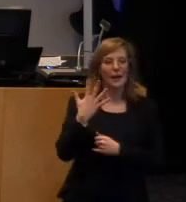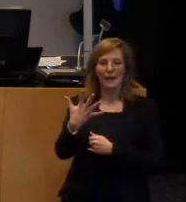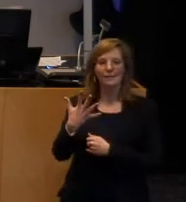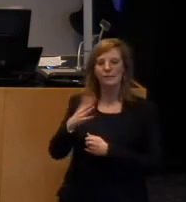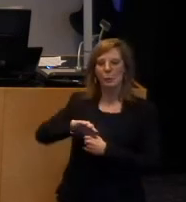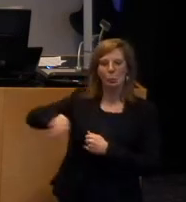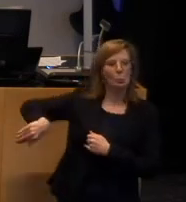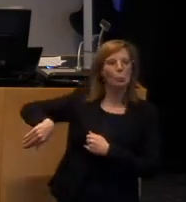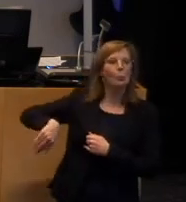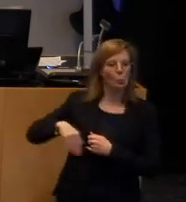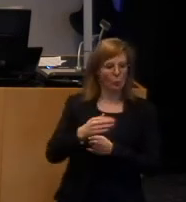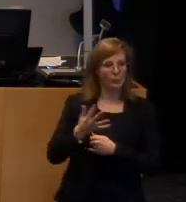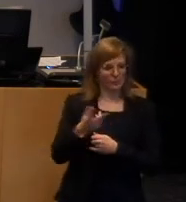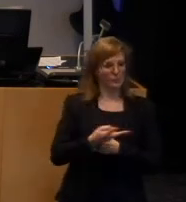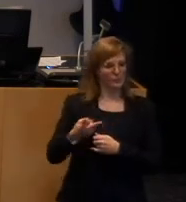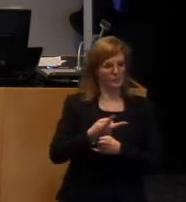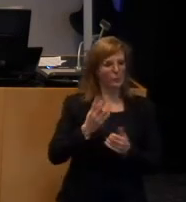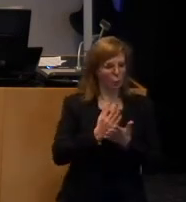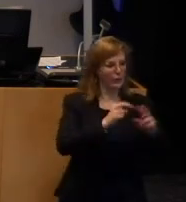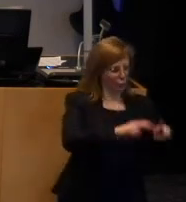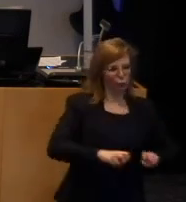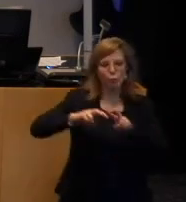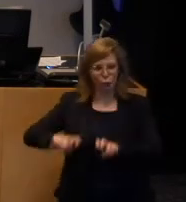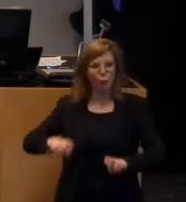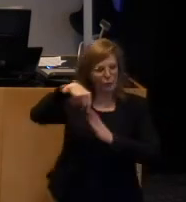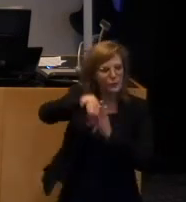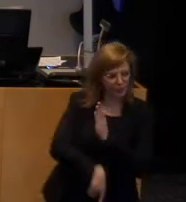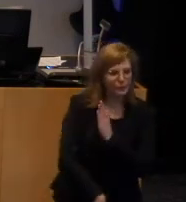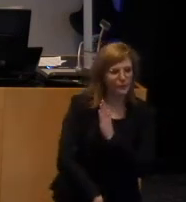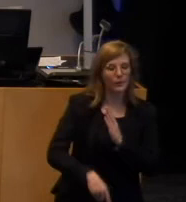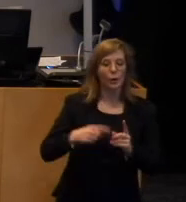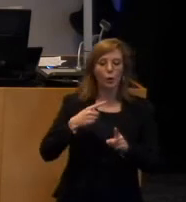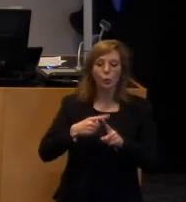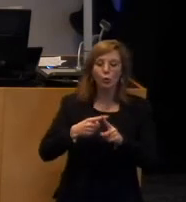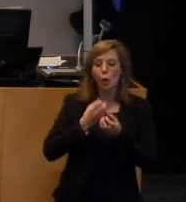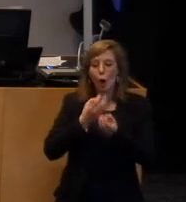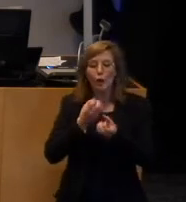and the examination of why interpreters used or rejected strategies